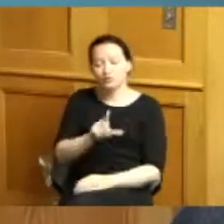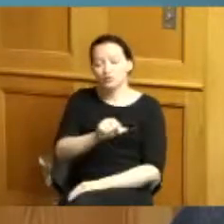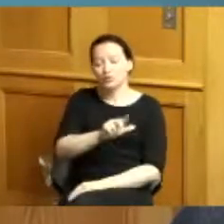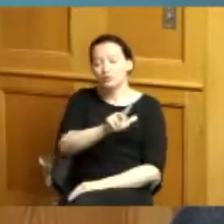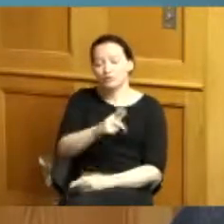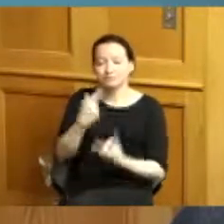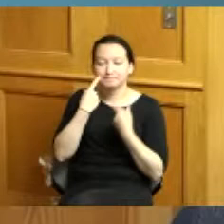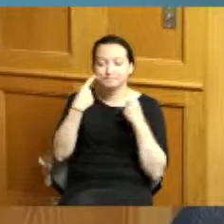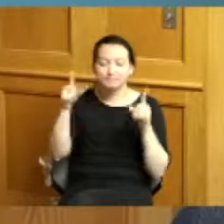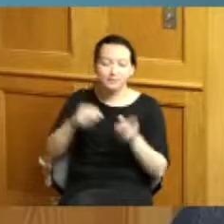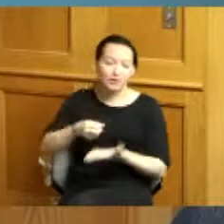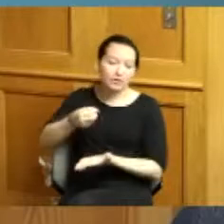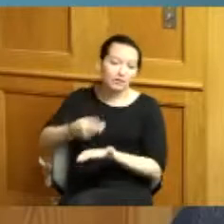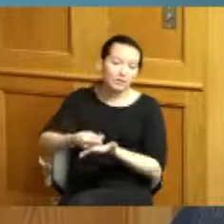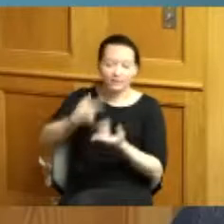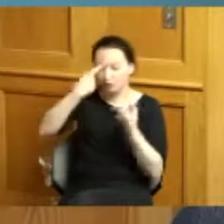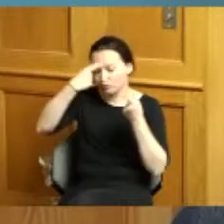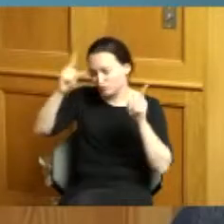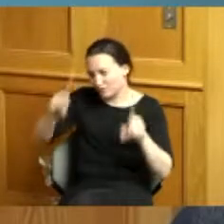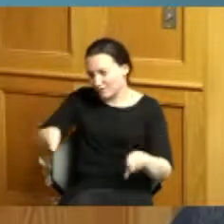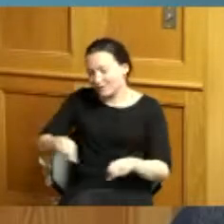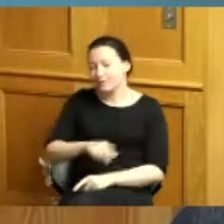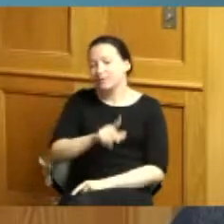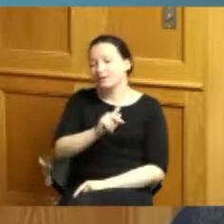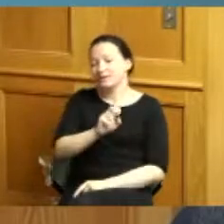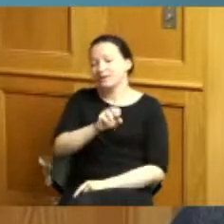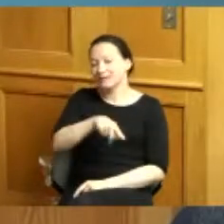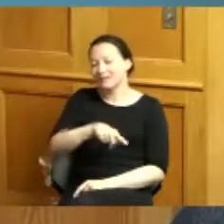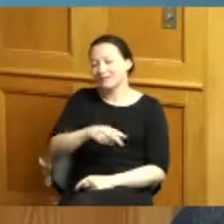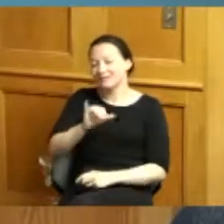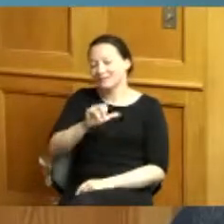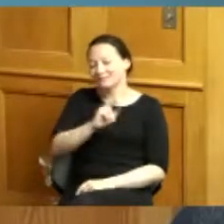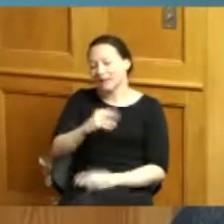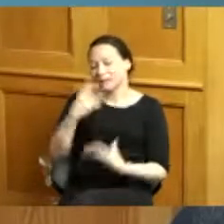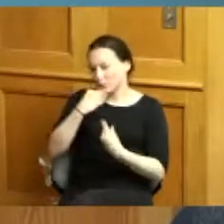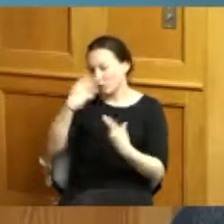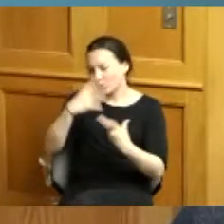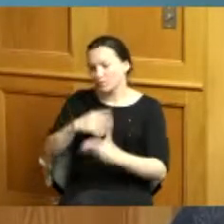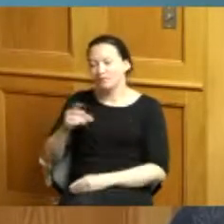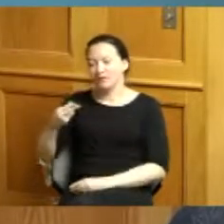resolution authorized an agreement between keep Cincinnati beautiful and Hamilton County Board